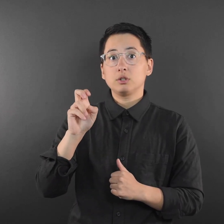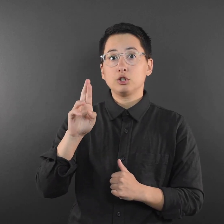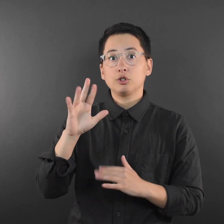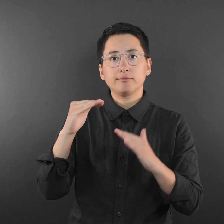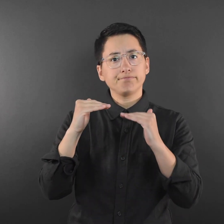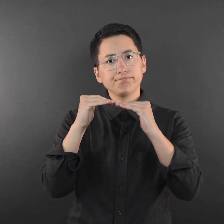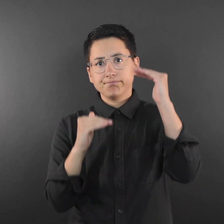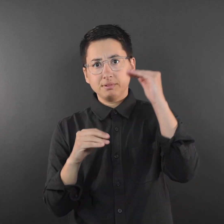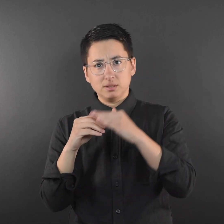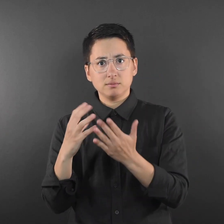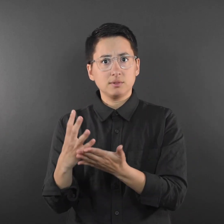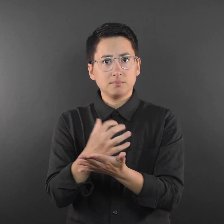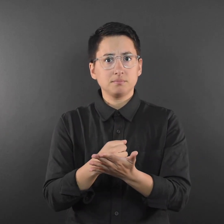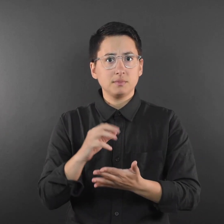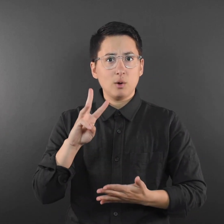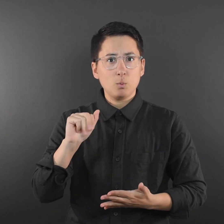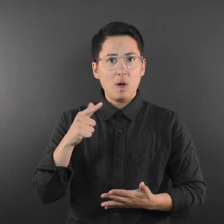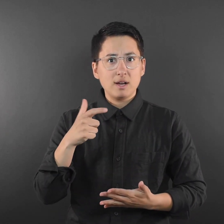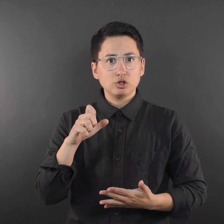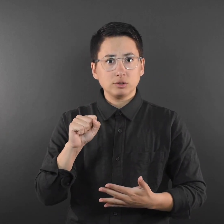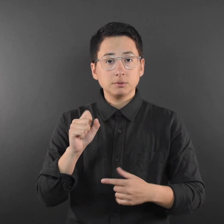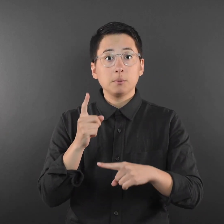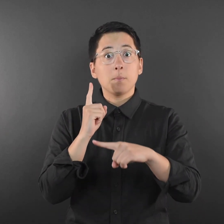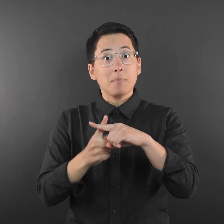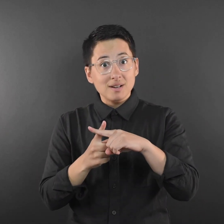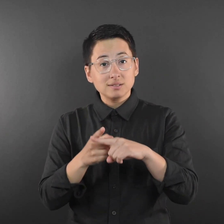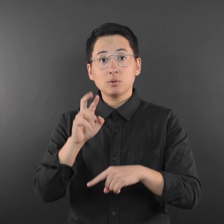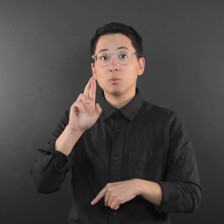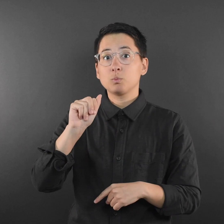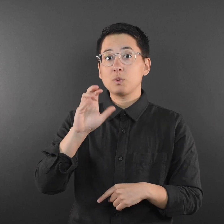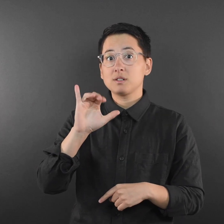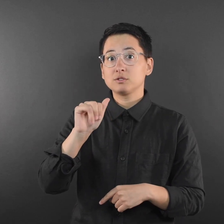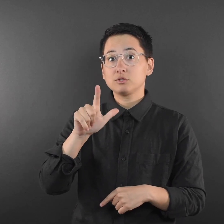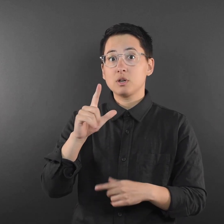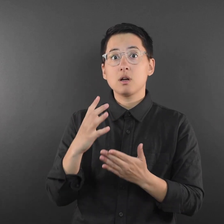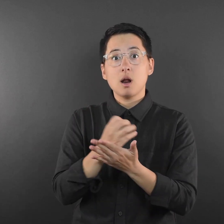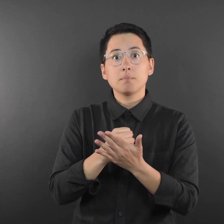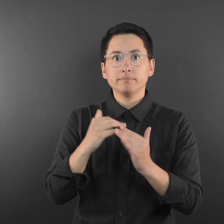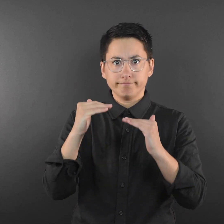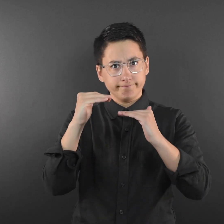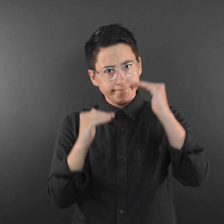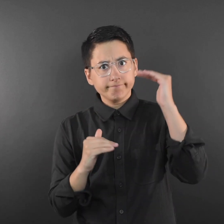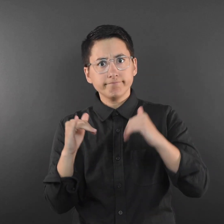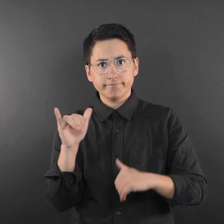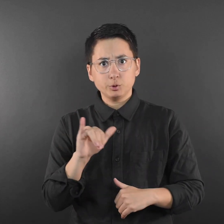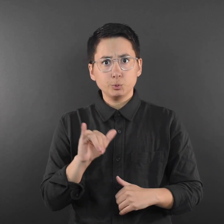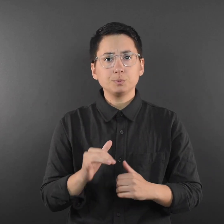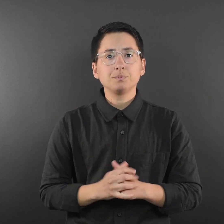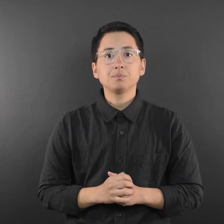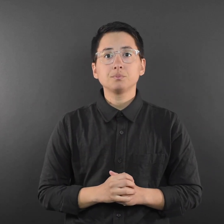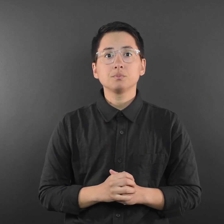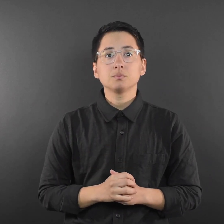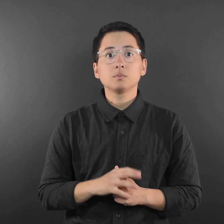These gender disparities in wages compound with racial wage gaps, and the wage gap is even larger